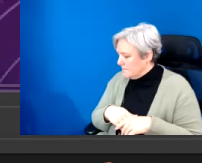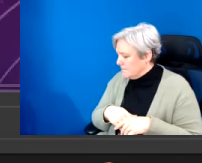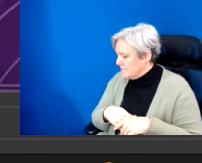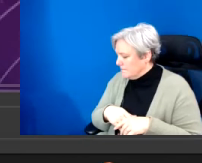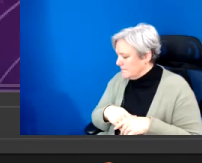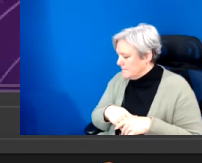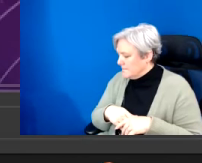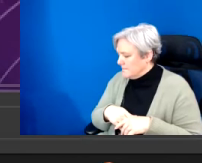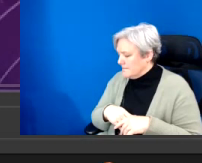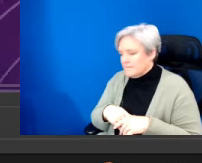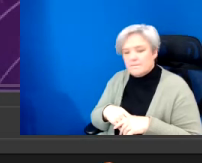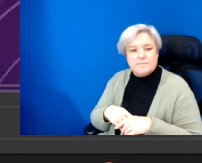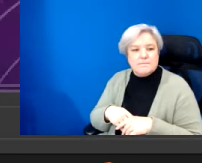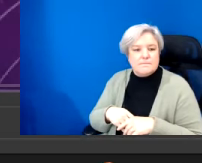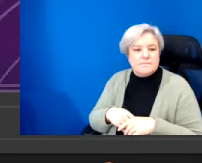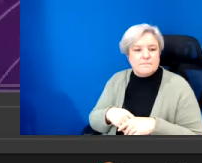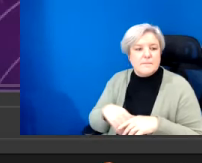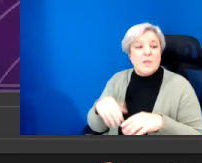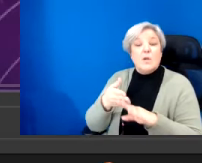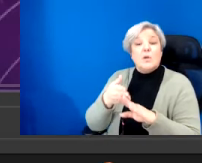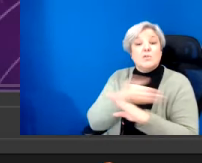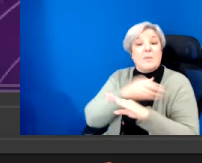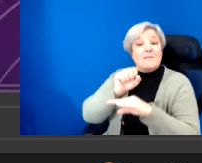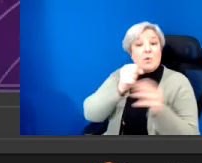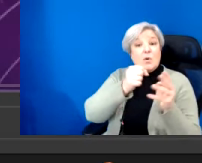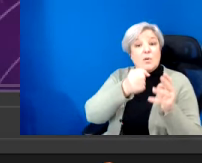All right, so before exporting from Canvas, there are a few things